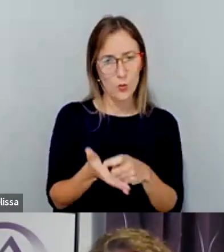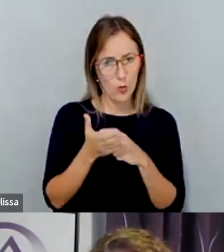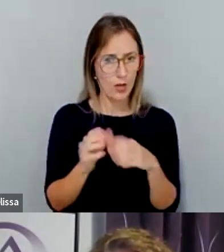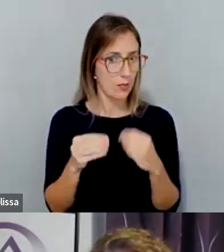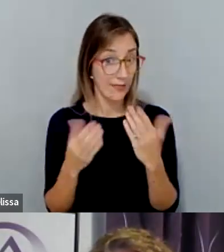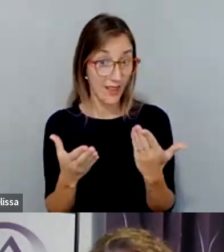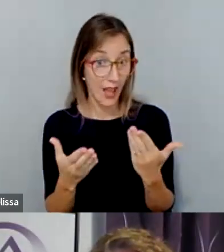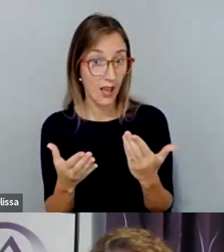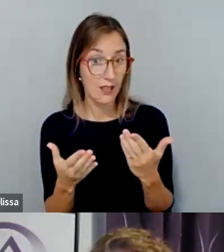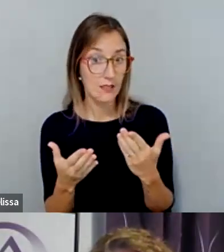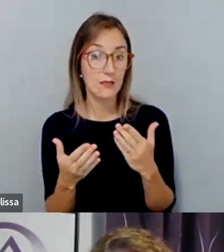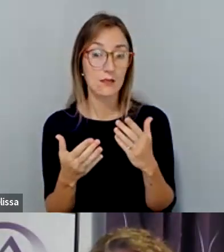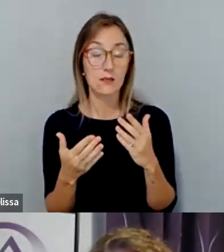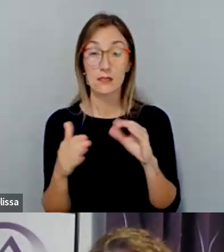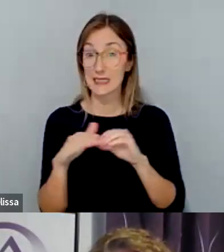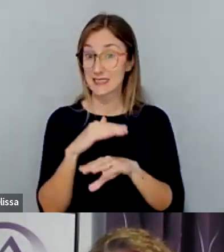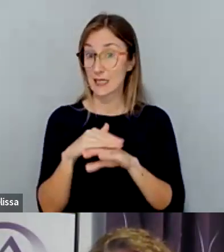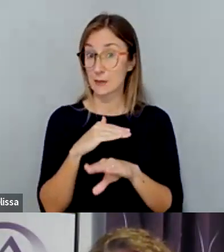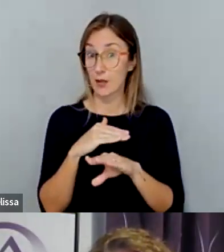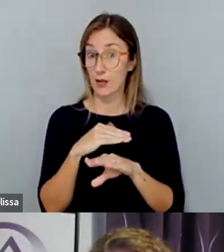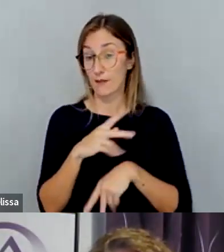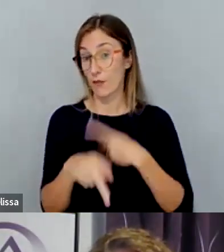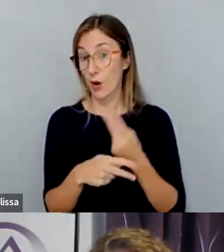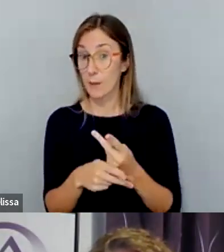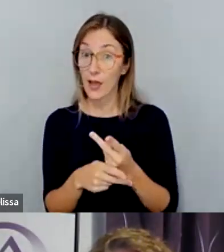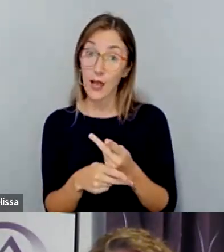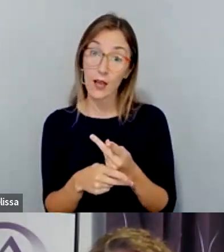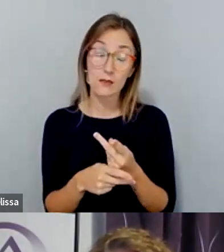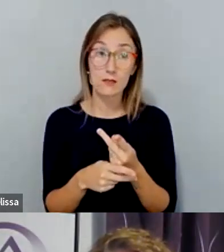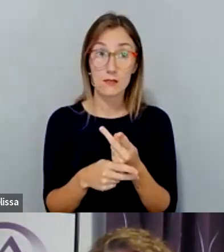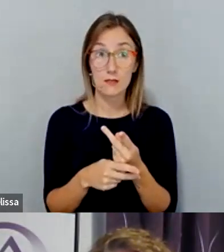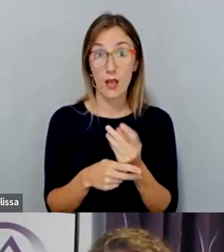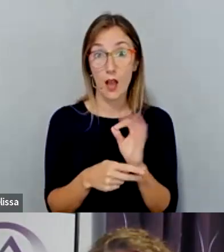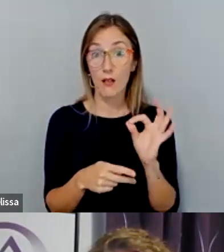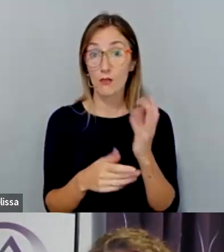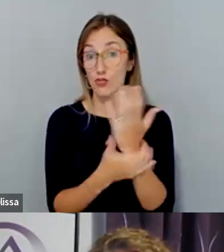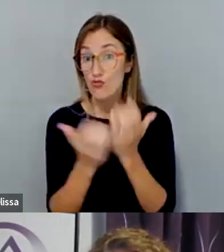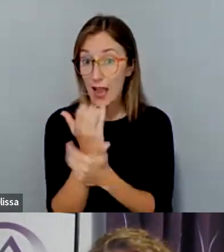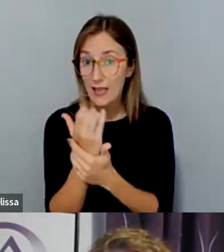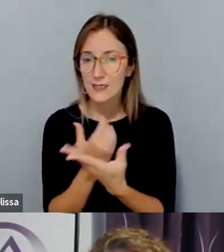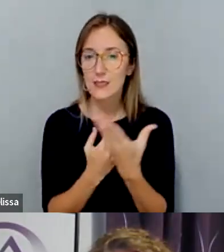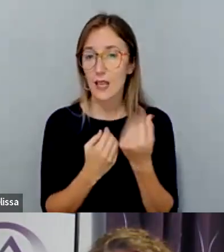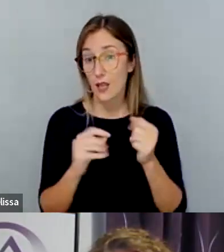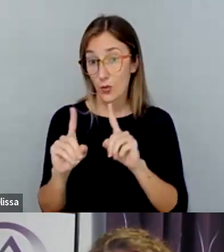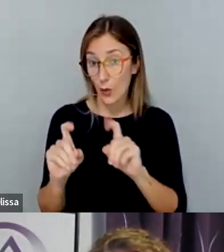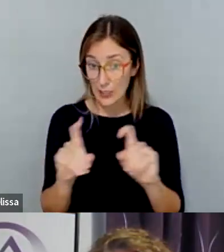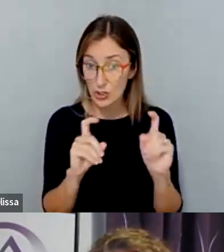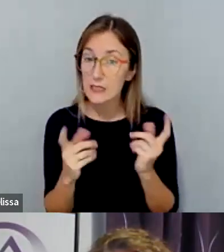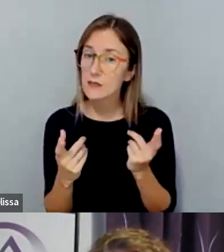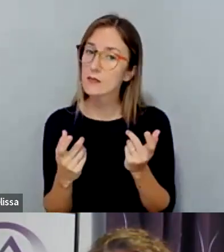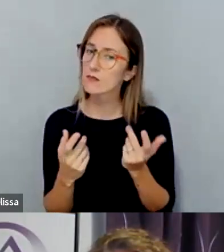police pointed interpreter. To me, it seems that police by law under title